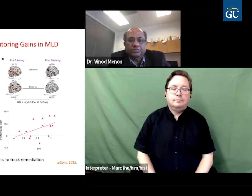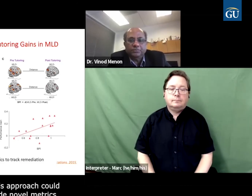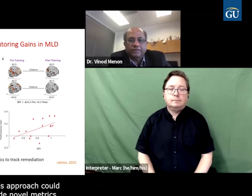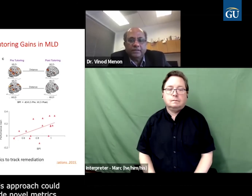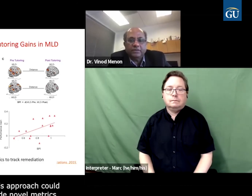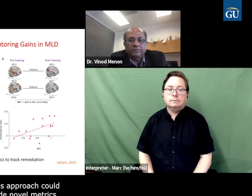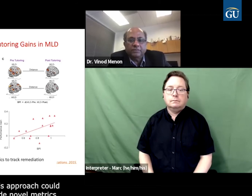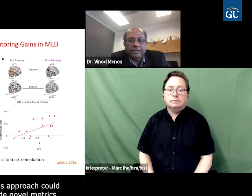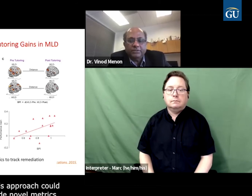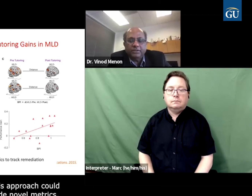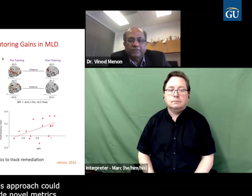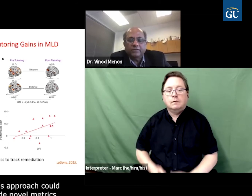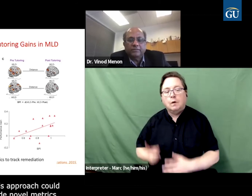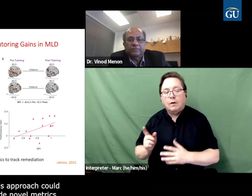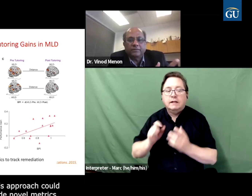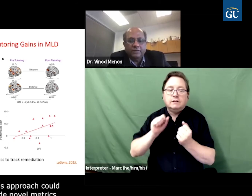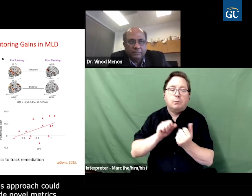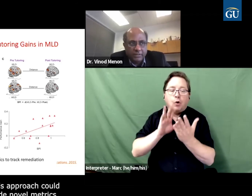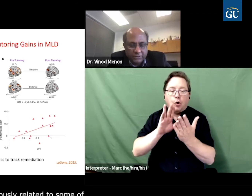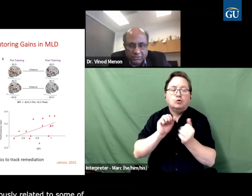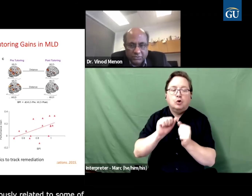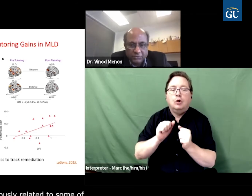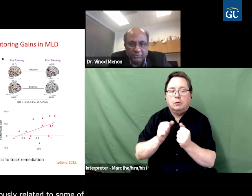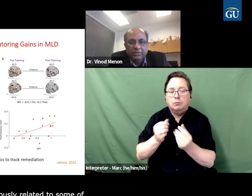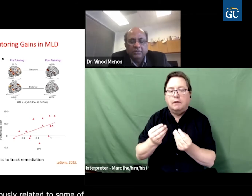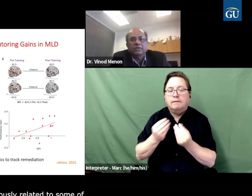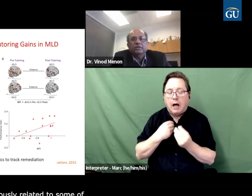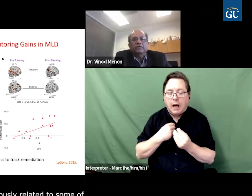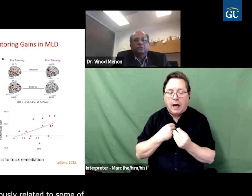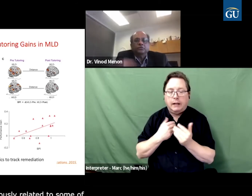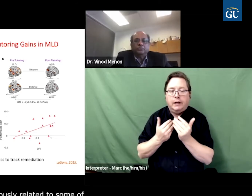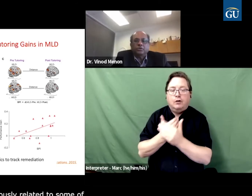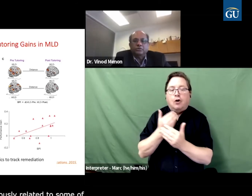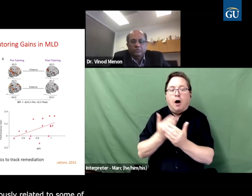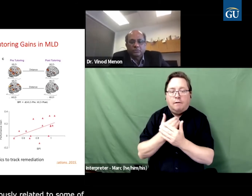so this approach could provide novel